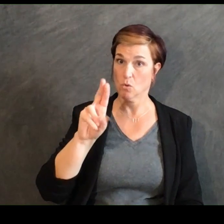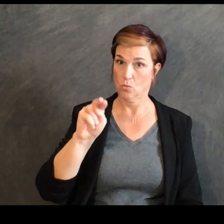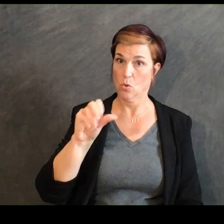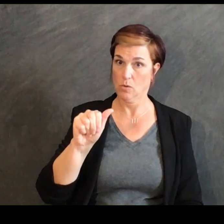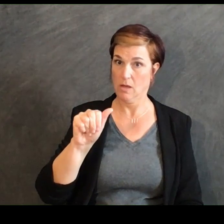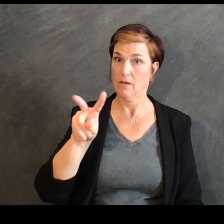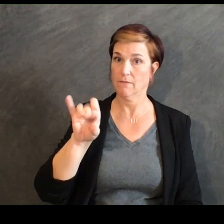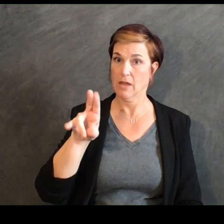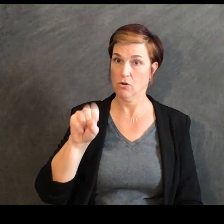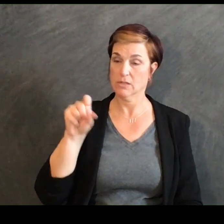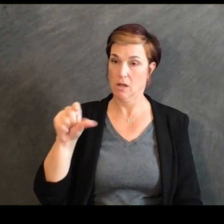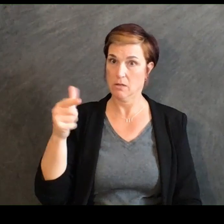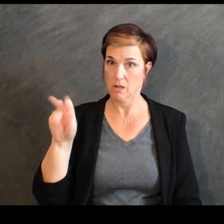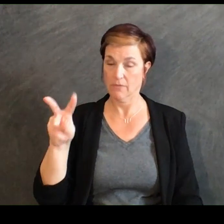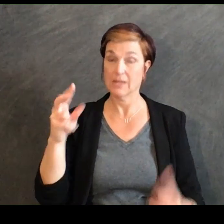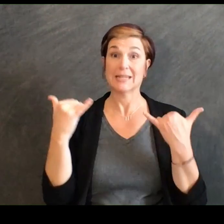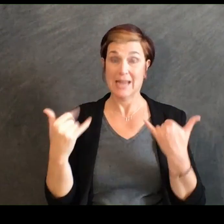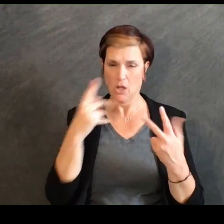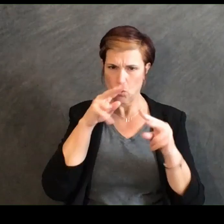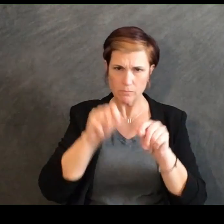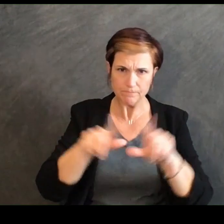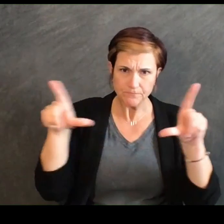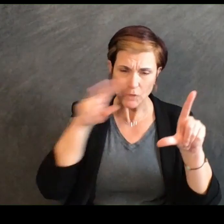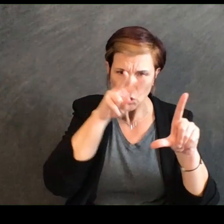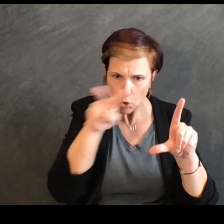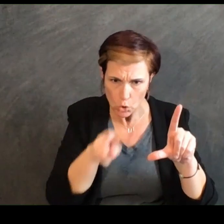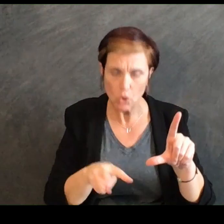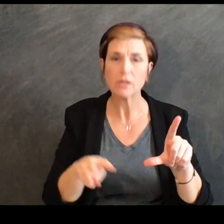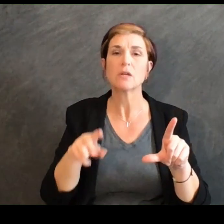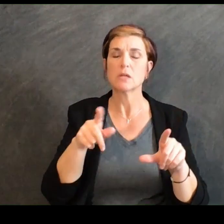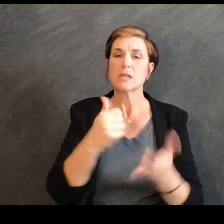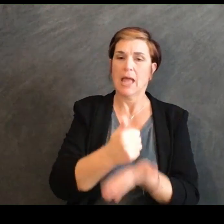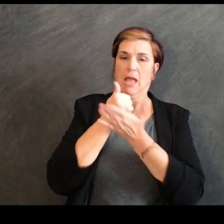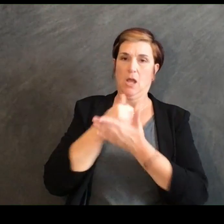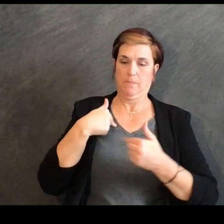to enable every American to respond to this epidemic and to protect themselves